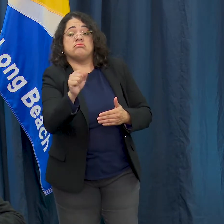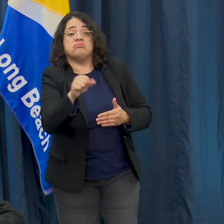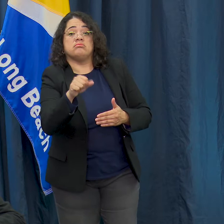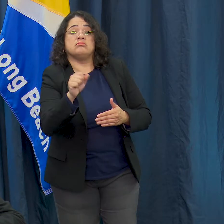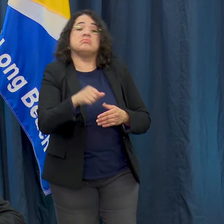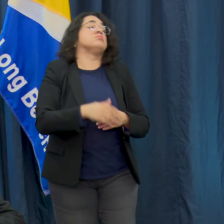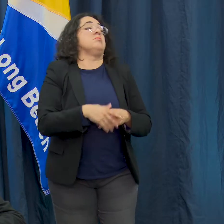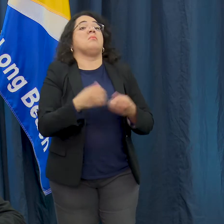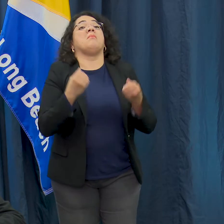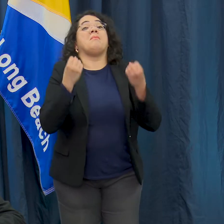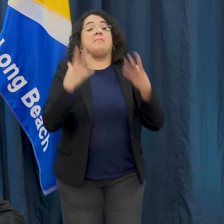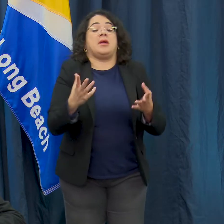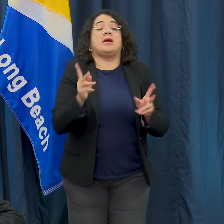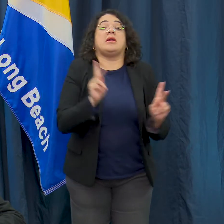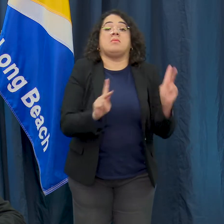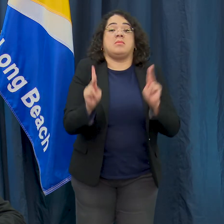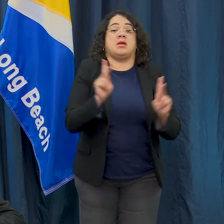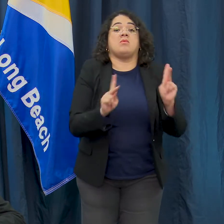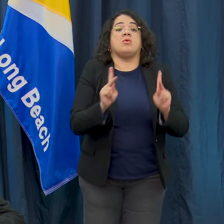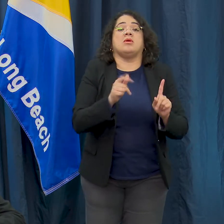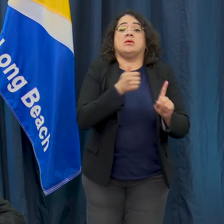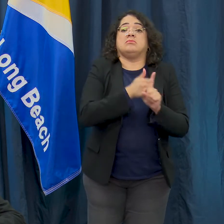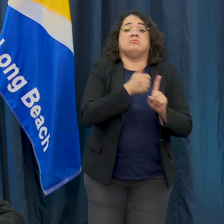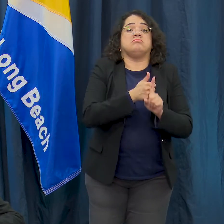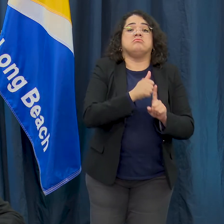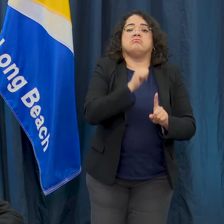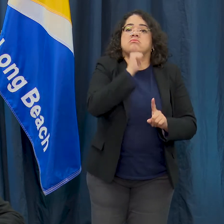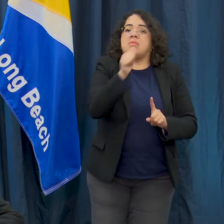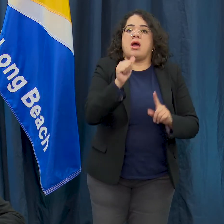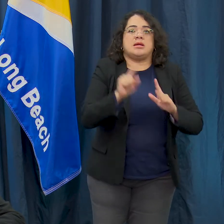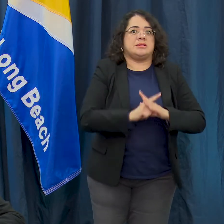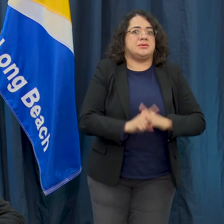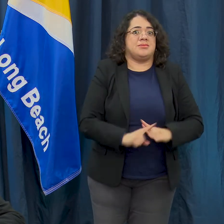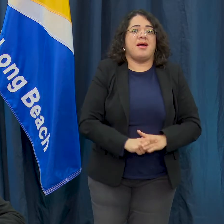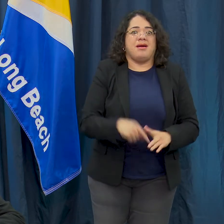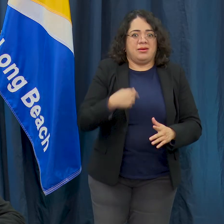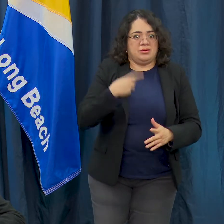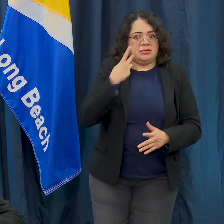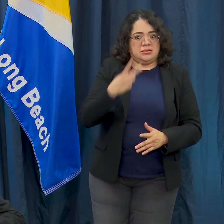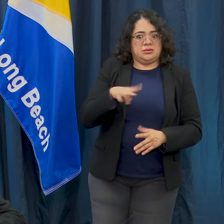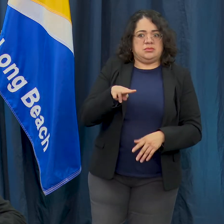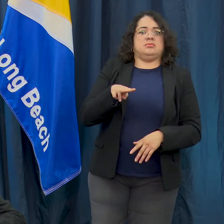seeing a lot of people that are not symptomatic and so essentially folks